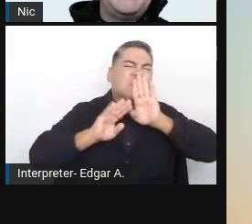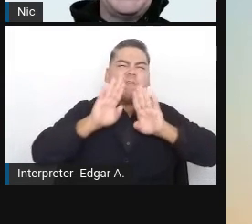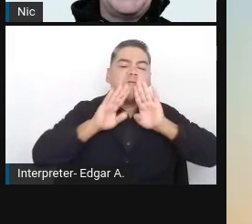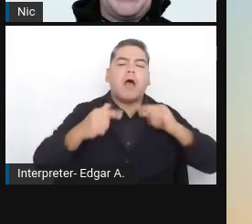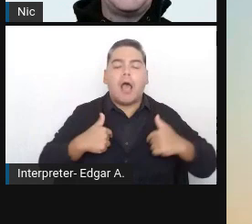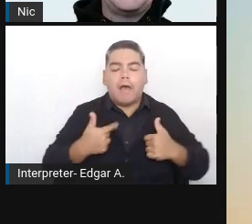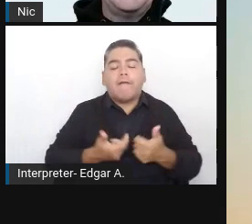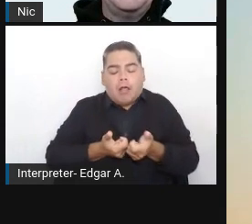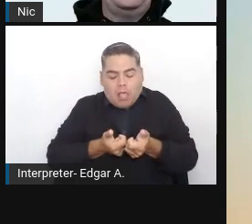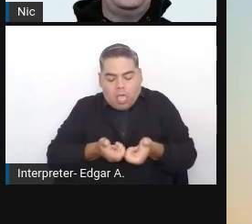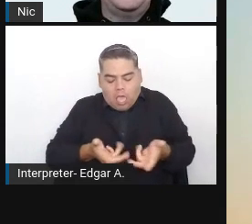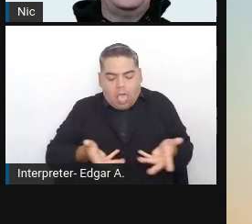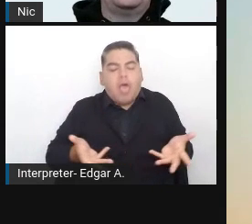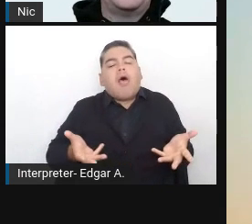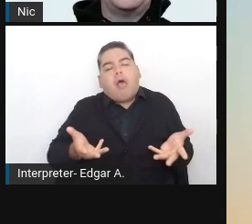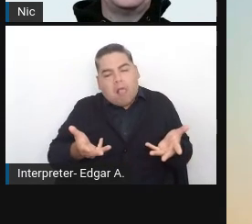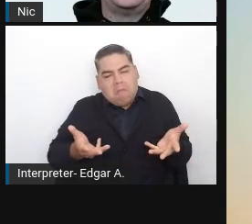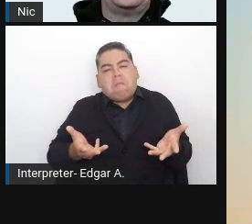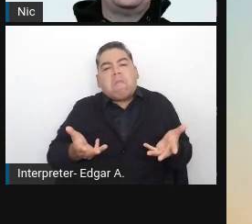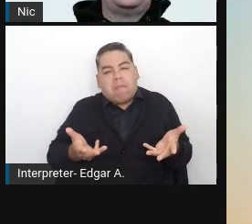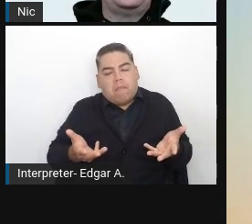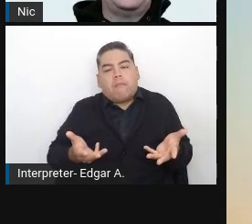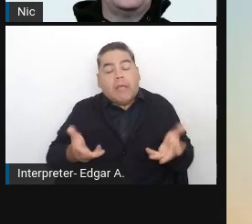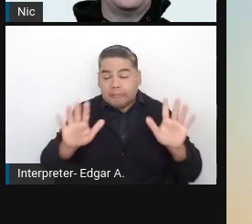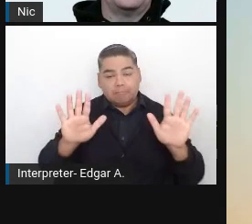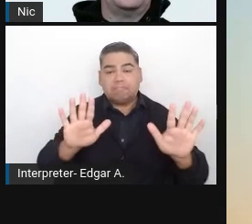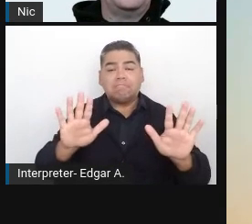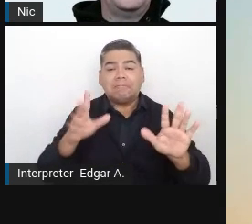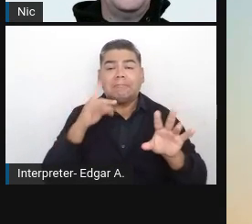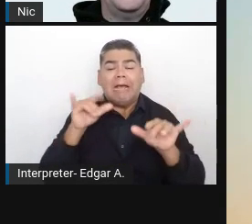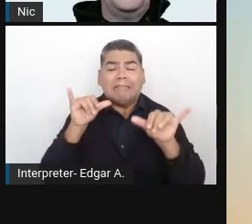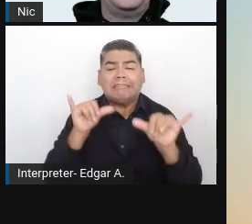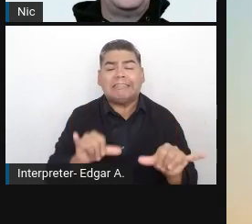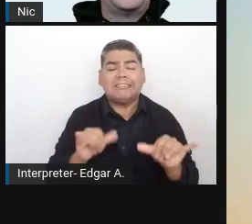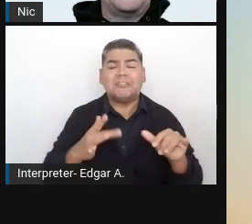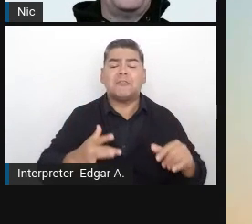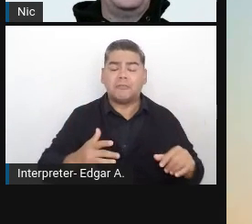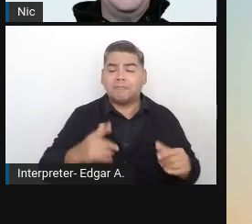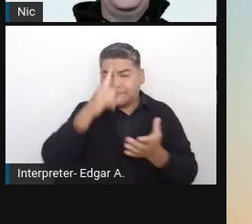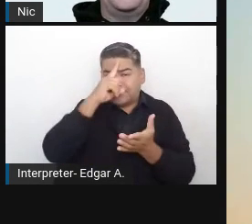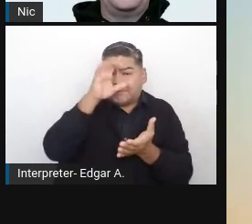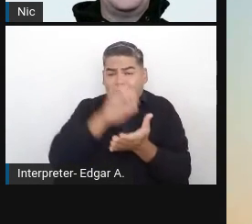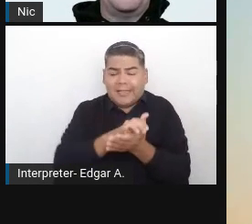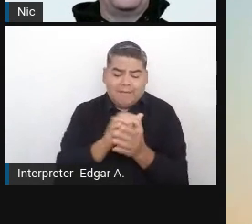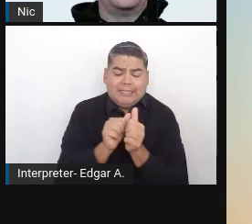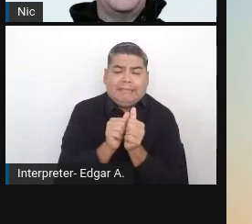Yet I still believe that together disabled and non-disabled,